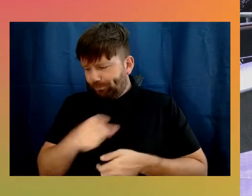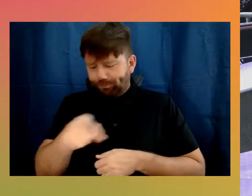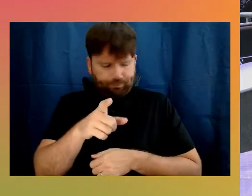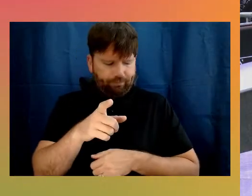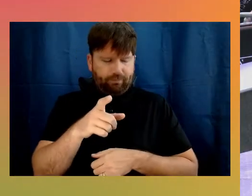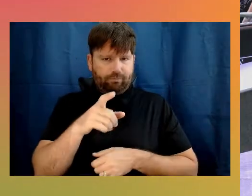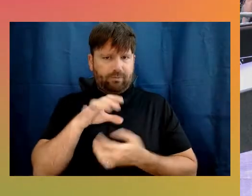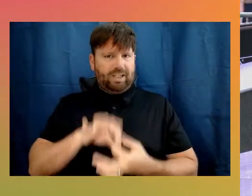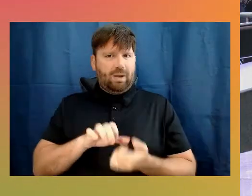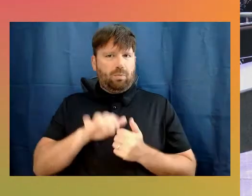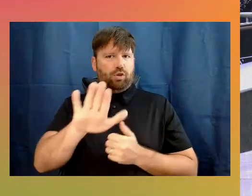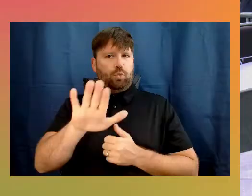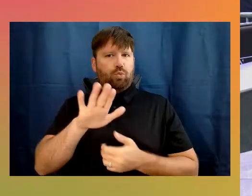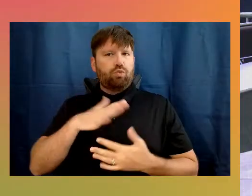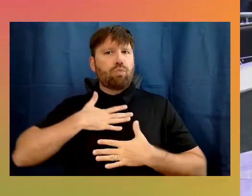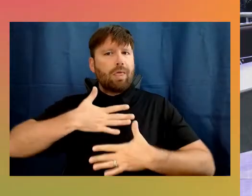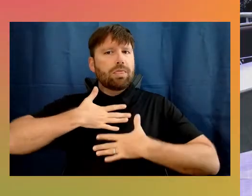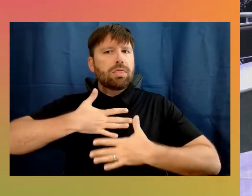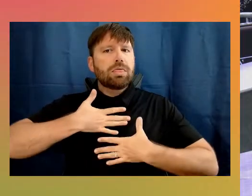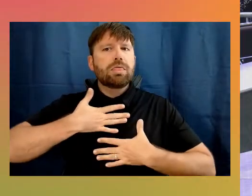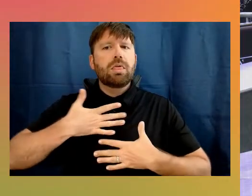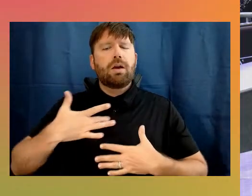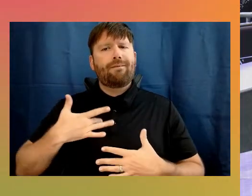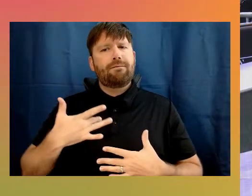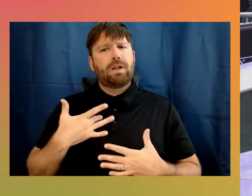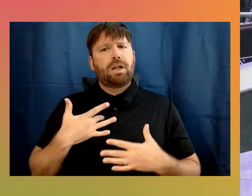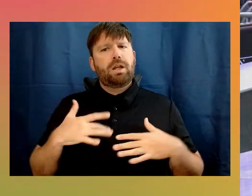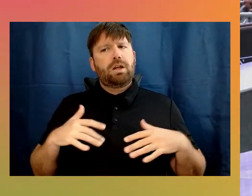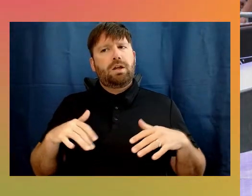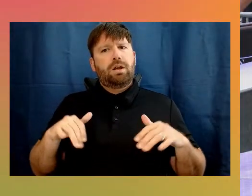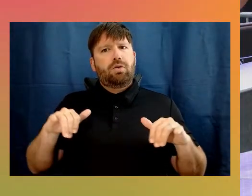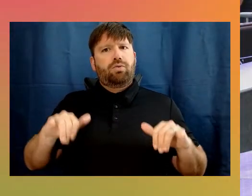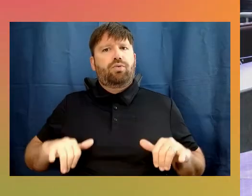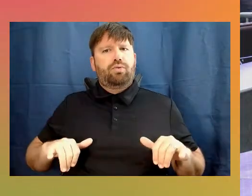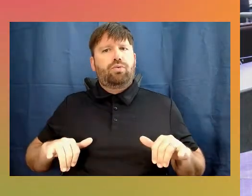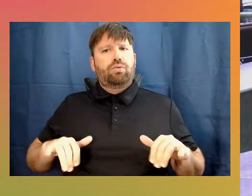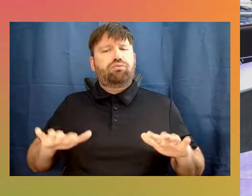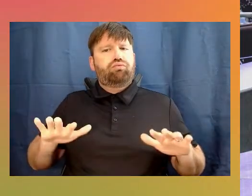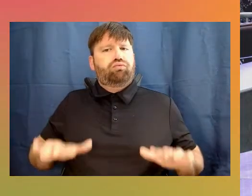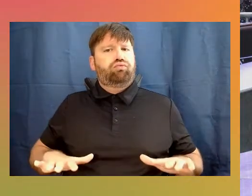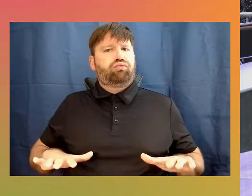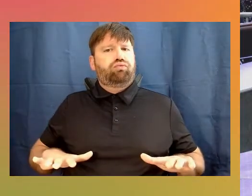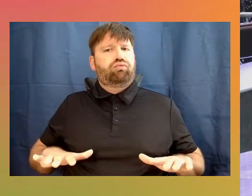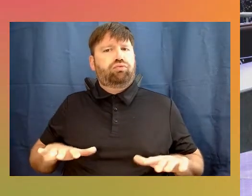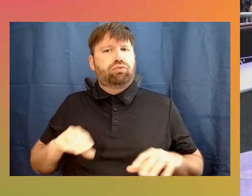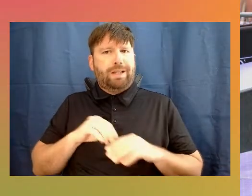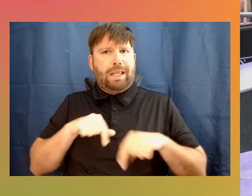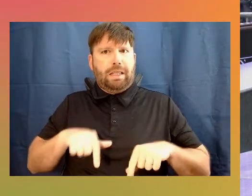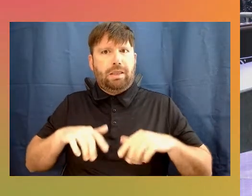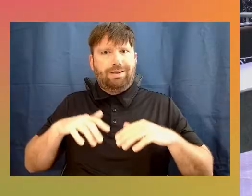MY GOAL FOR YOU IS TO CONNECT, FEEL GOOD IN YOUR BODY,